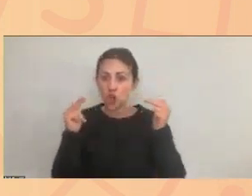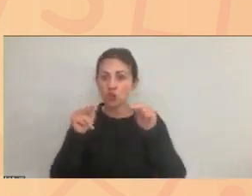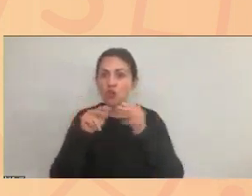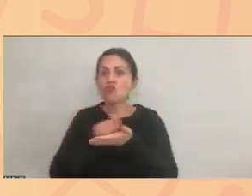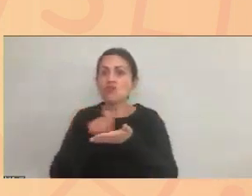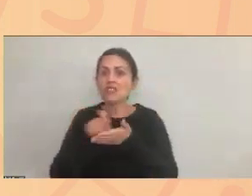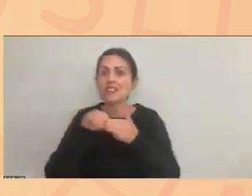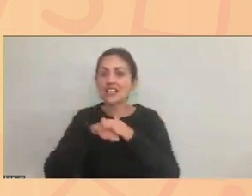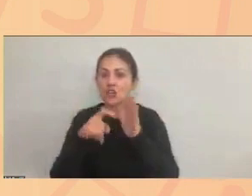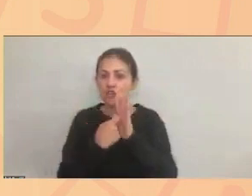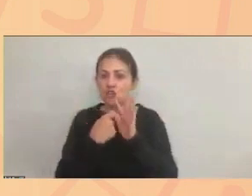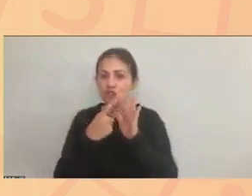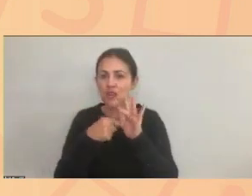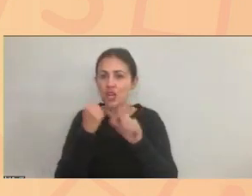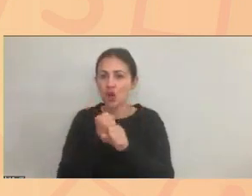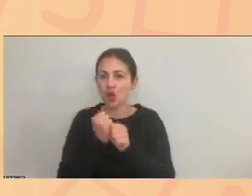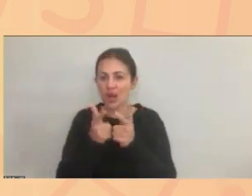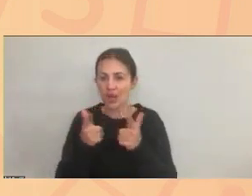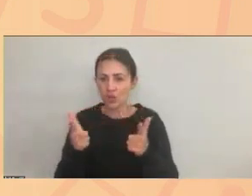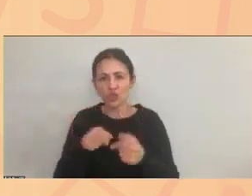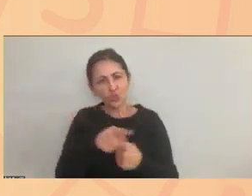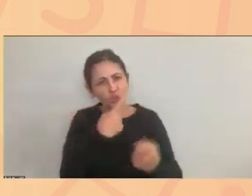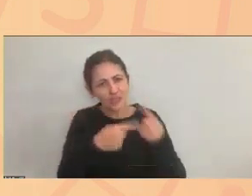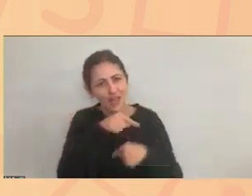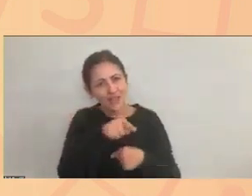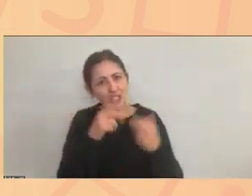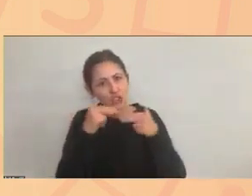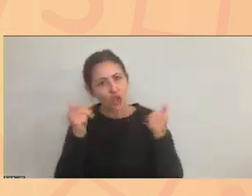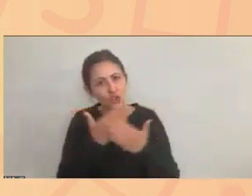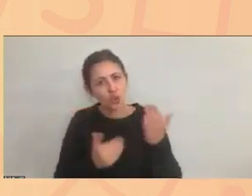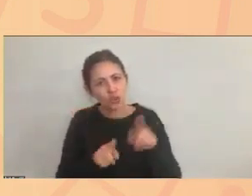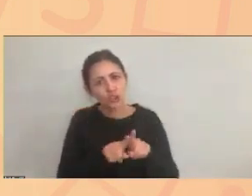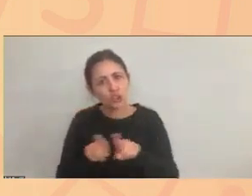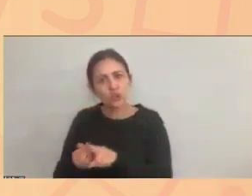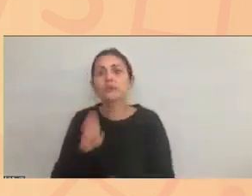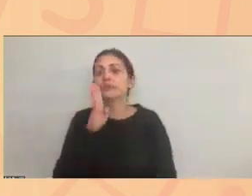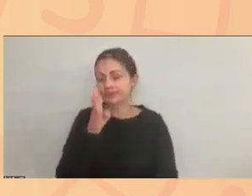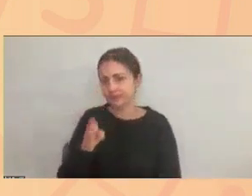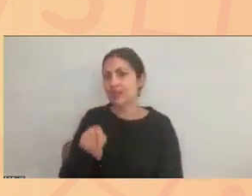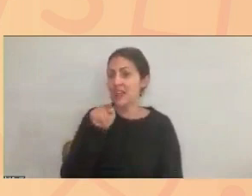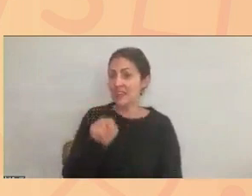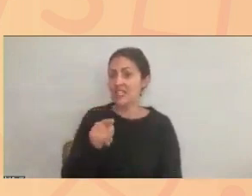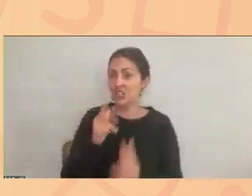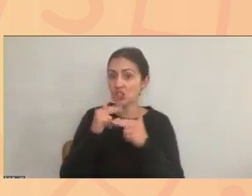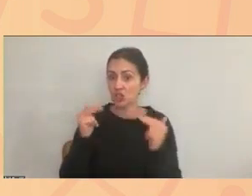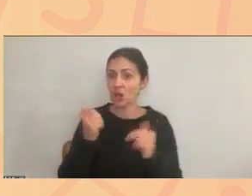Do you wanna tell us anything about where this song comes from? Well, this song, it's my second book coming up.